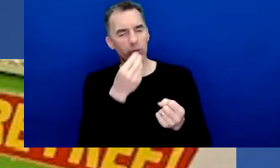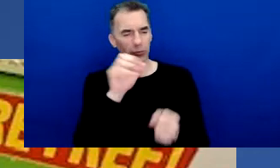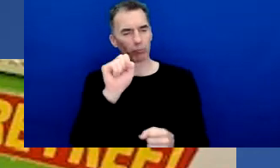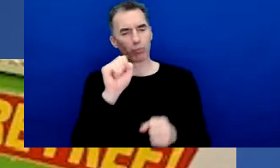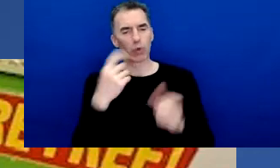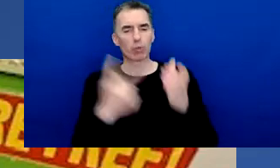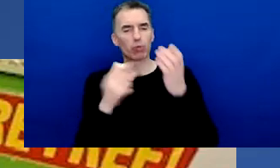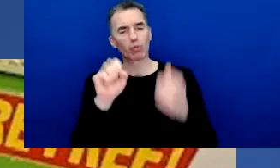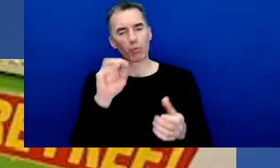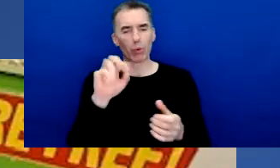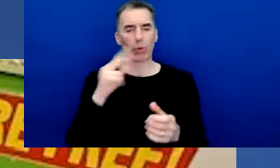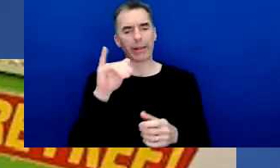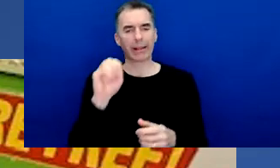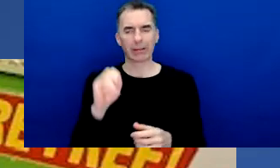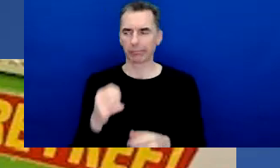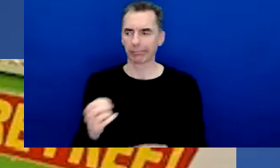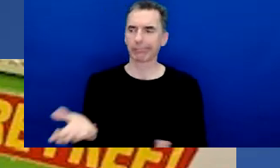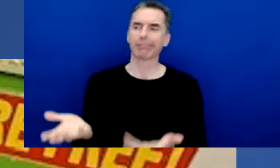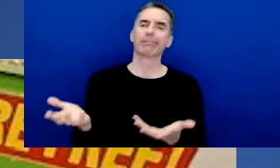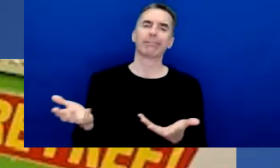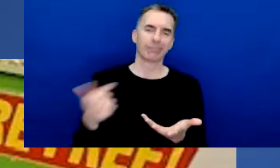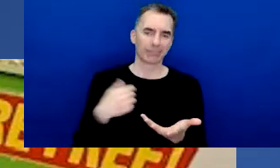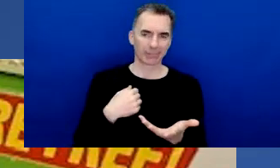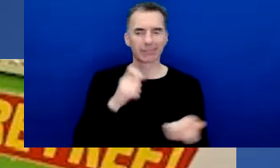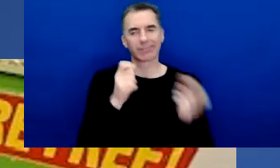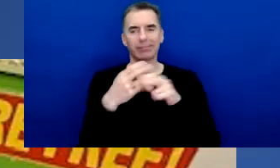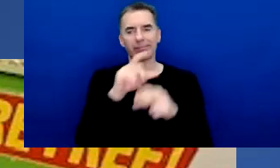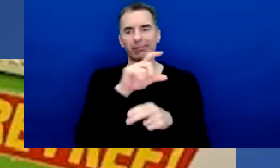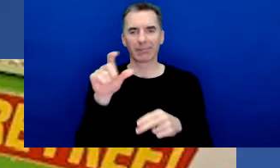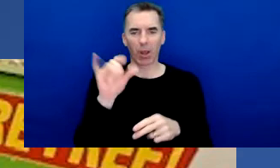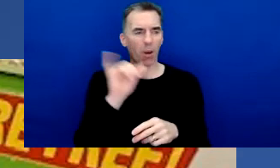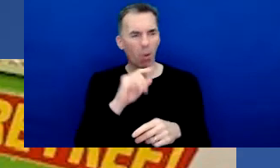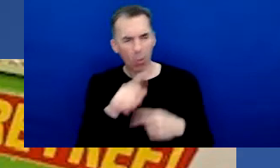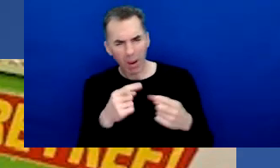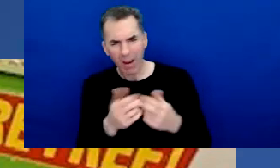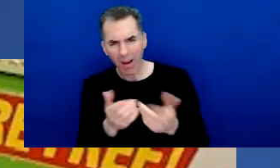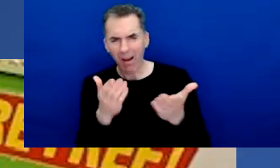And then we had to get mixed up with when we were going to offer it sandwiches and syllabi.